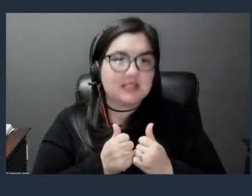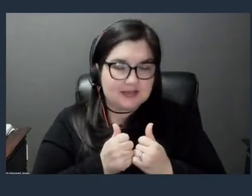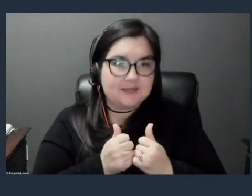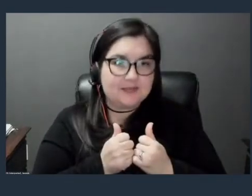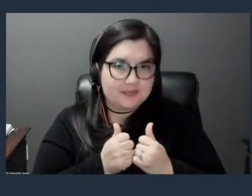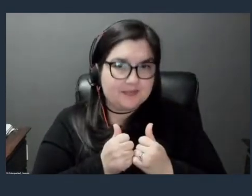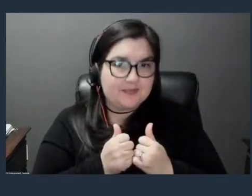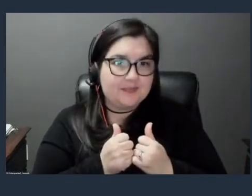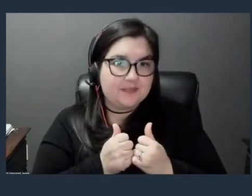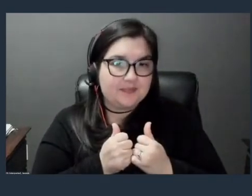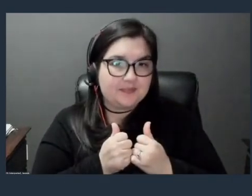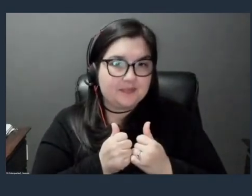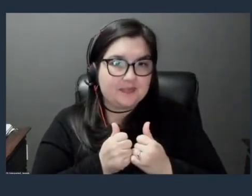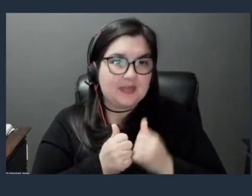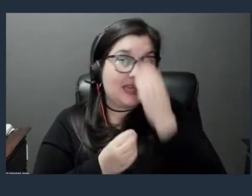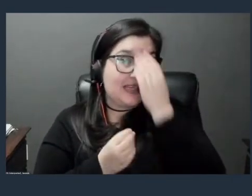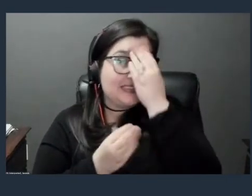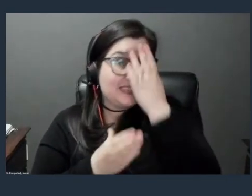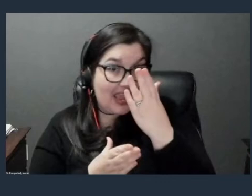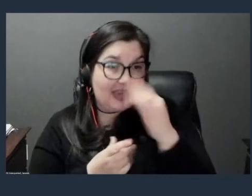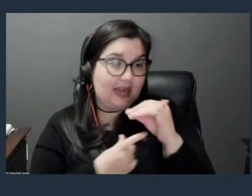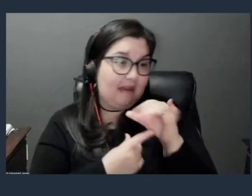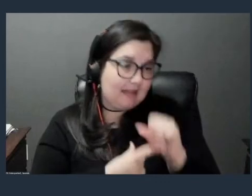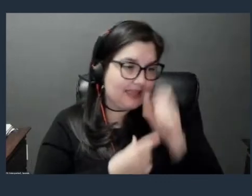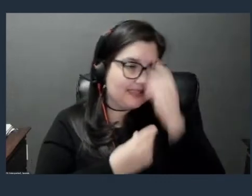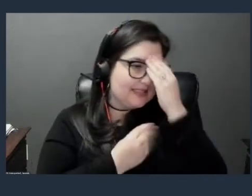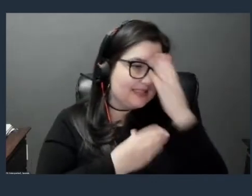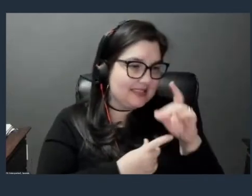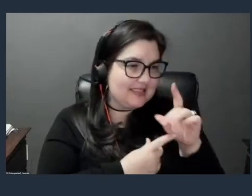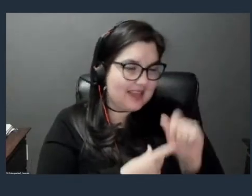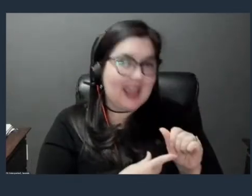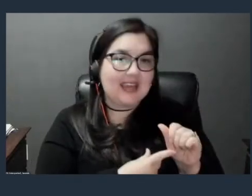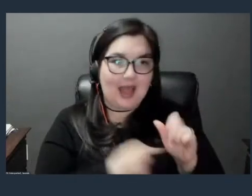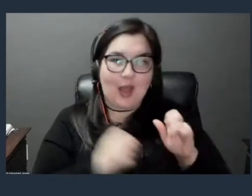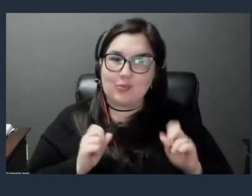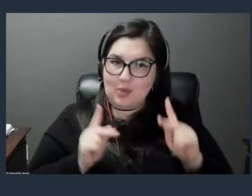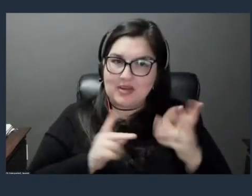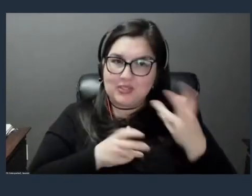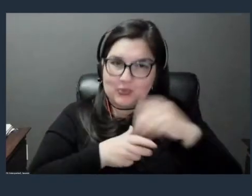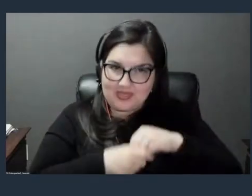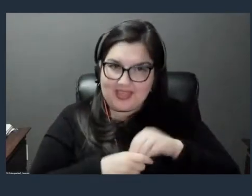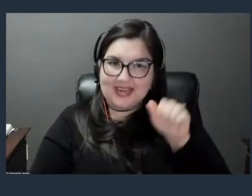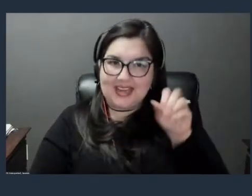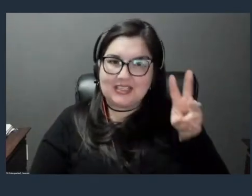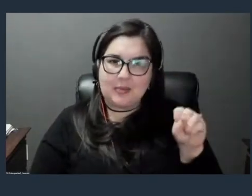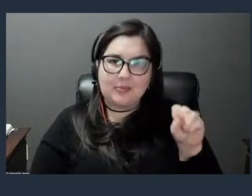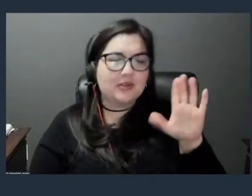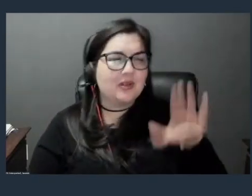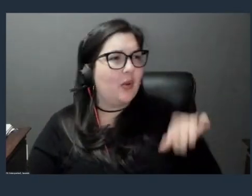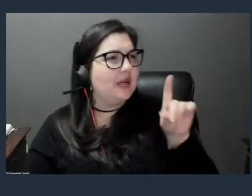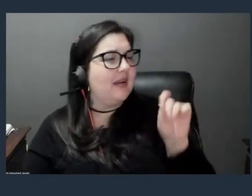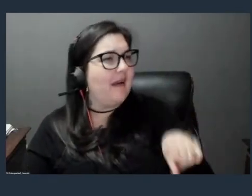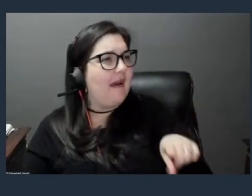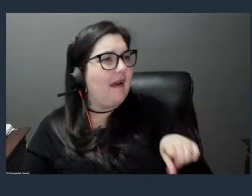data as data sort of permissions in AWS. I was gonna ask you, how do S3 access points play into this?